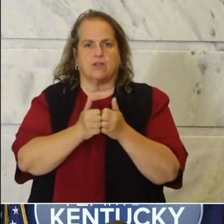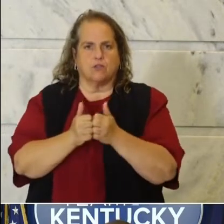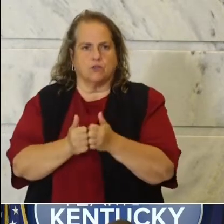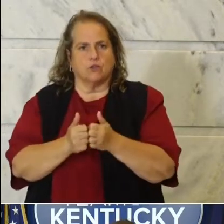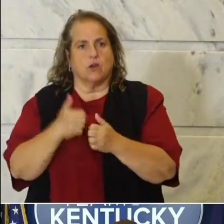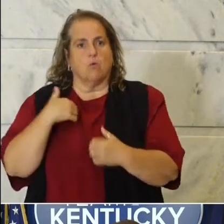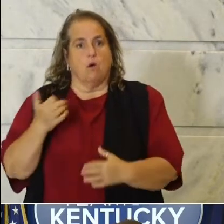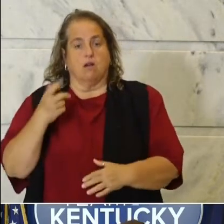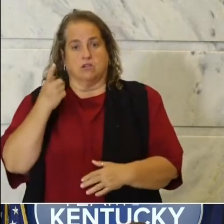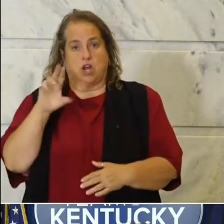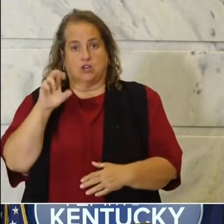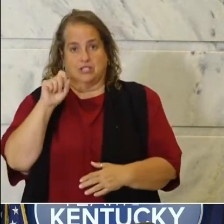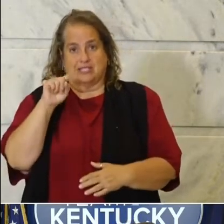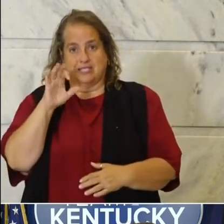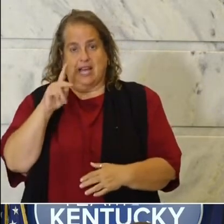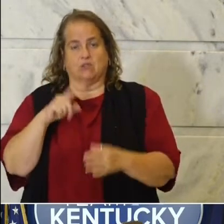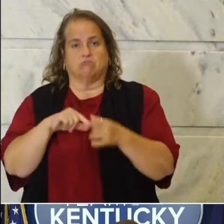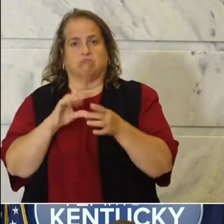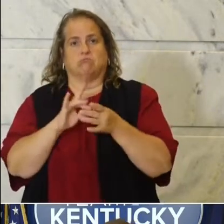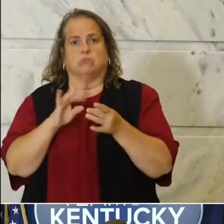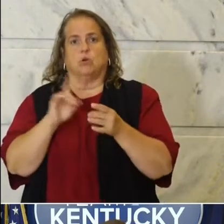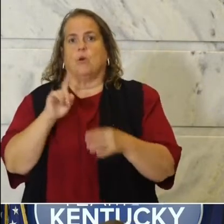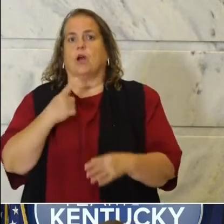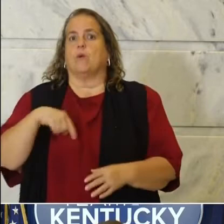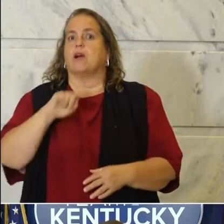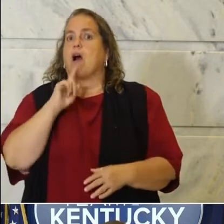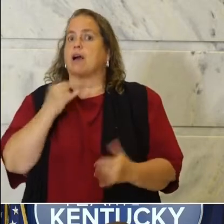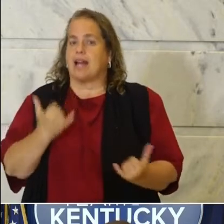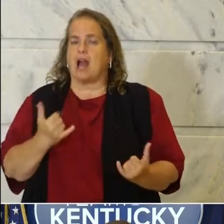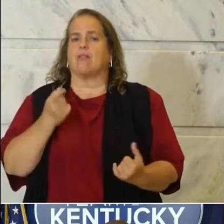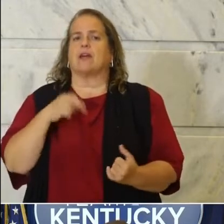we are now. And then I'm gonna give some budget news, and our budget news